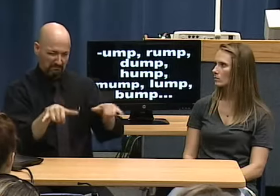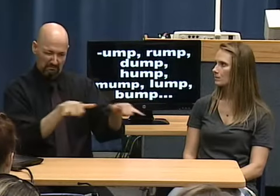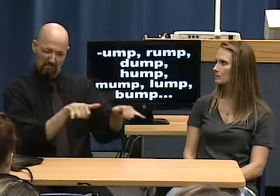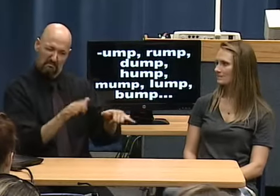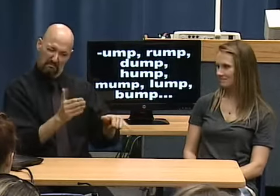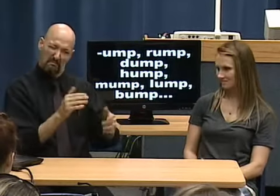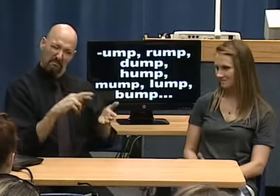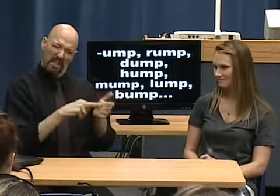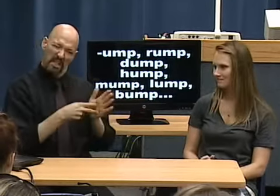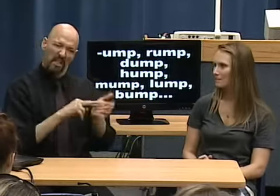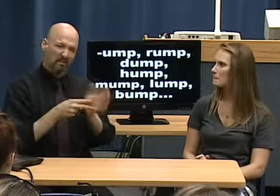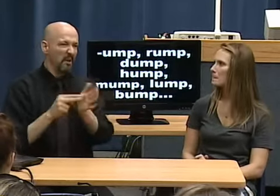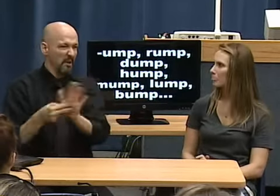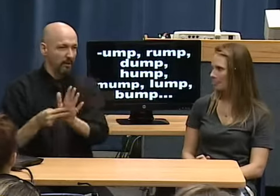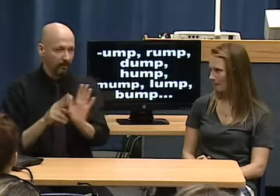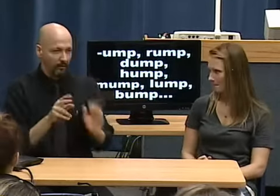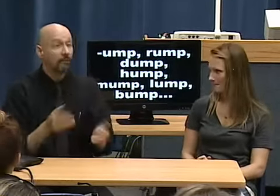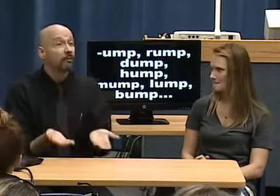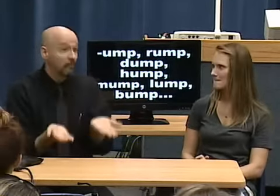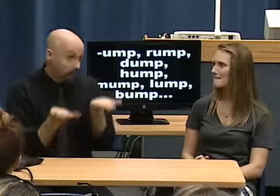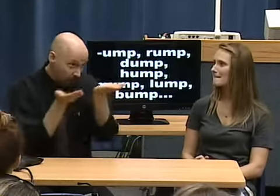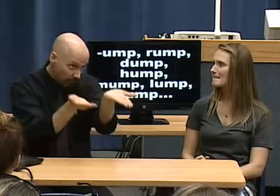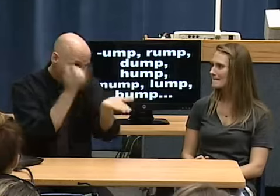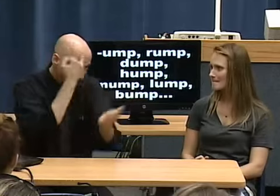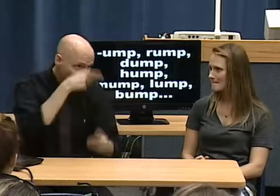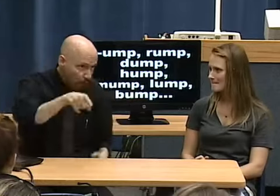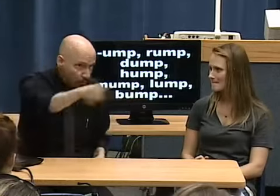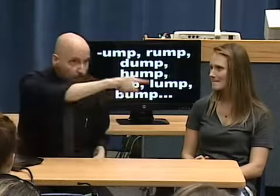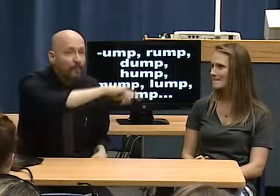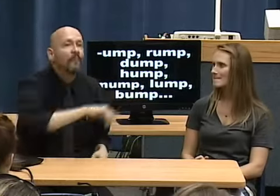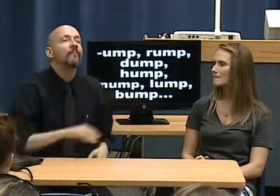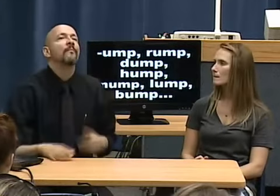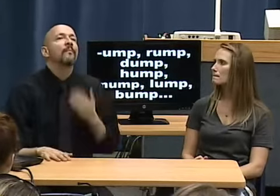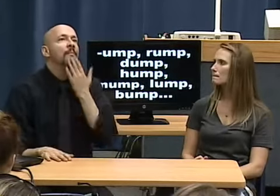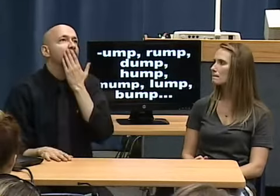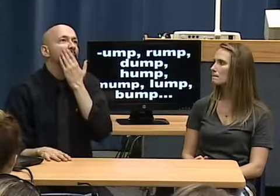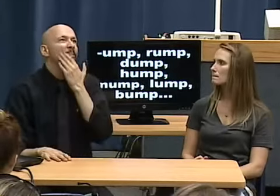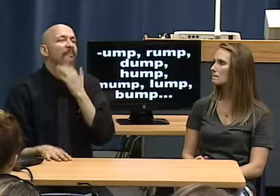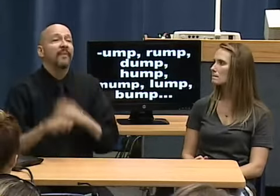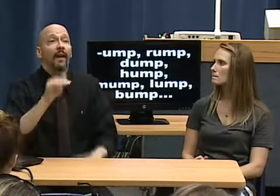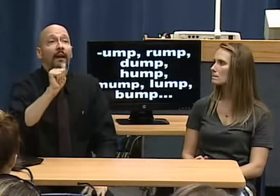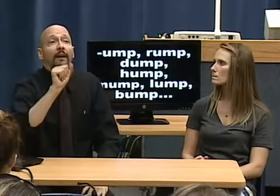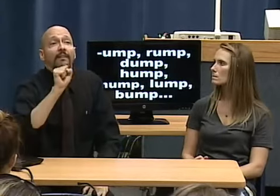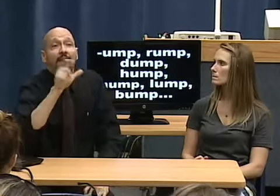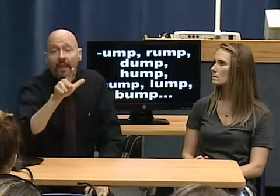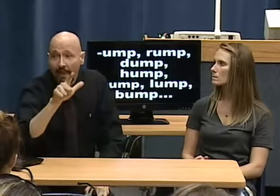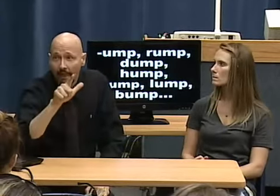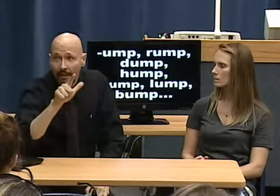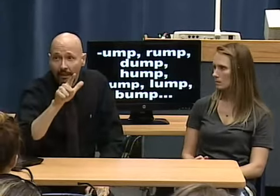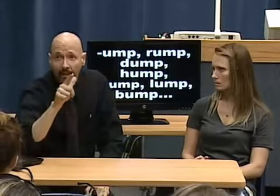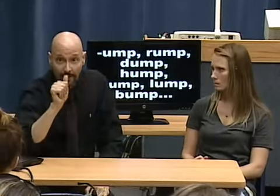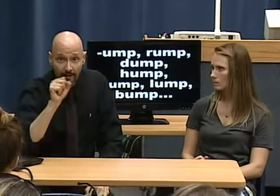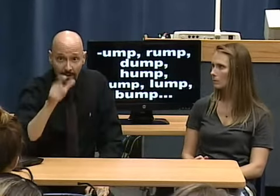These have the same general meaning. The idea I propose to you all... ASL...